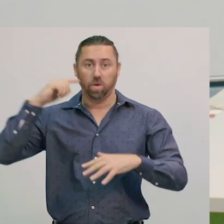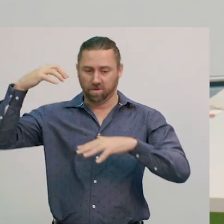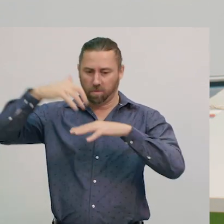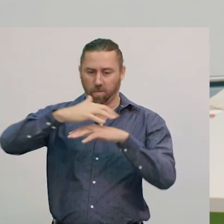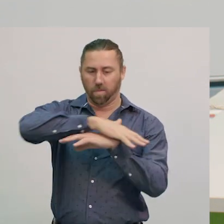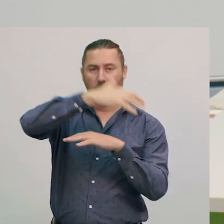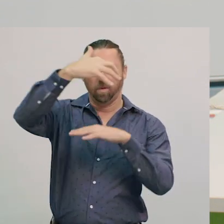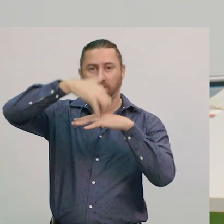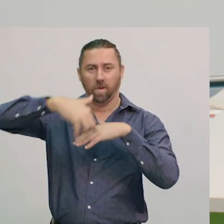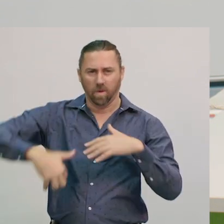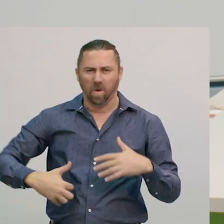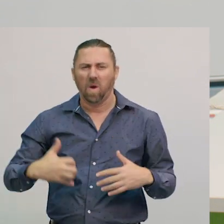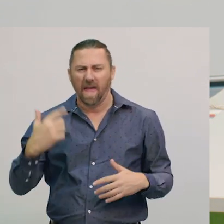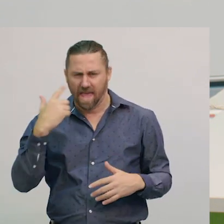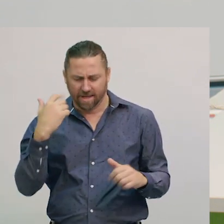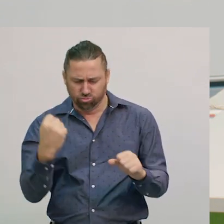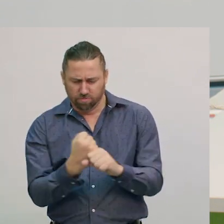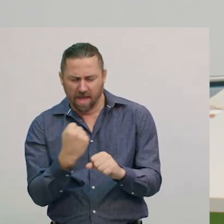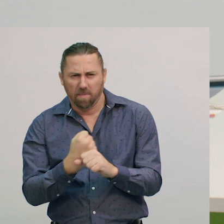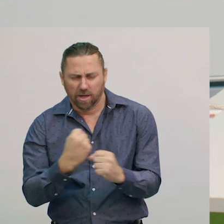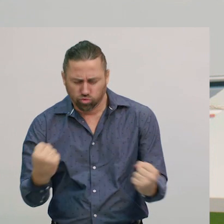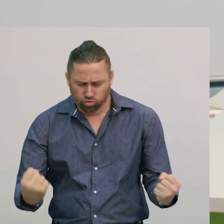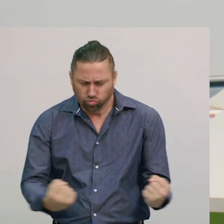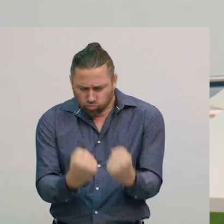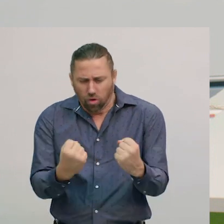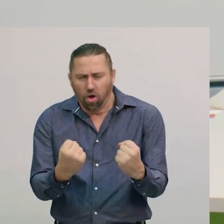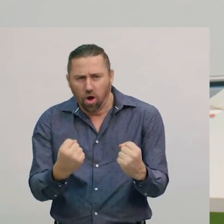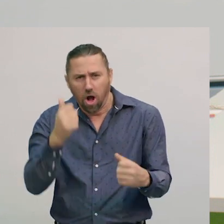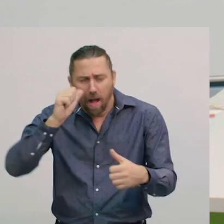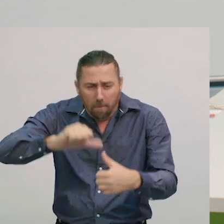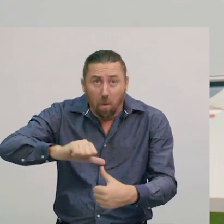I'ts easy to make a lot of it, and it’s very strong, so it’s used on really big buildings.